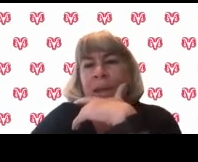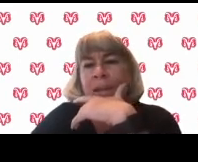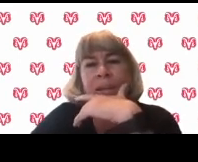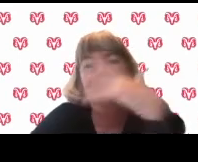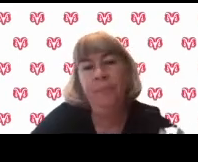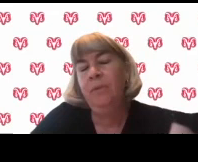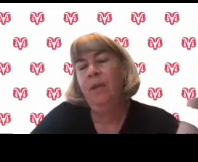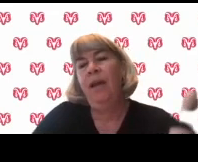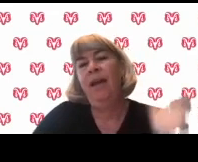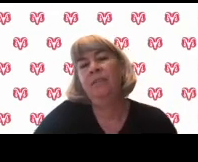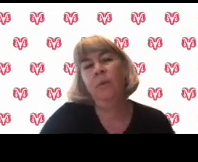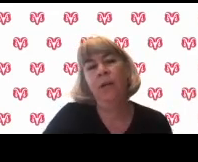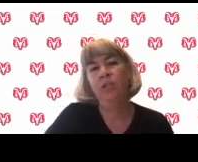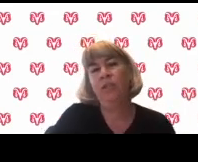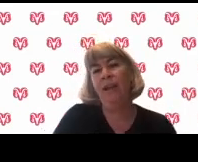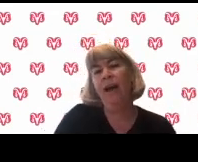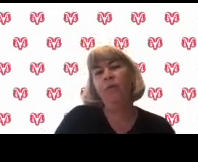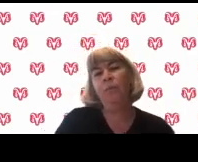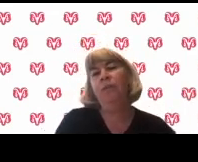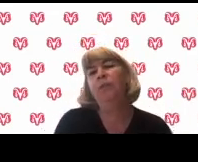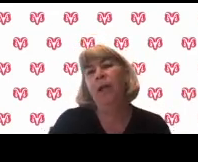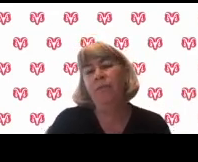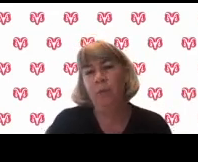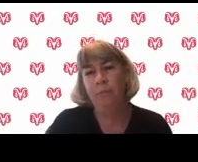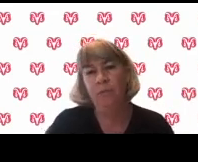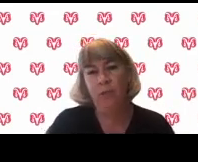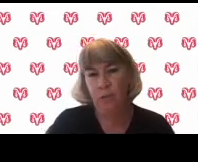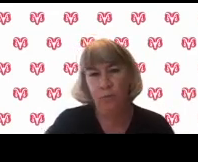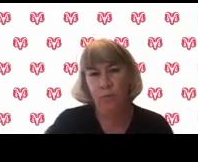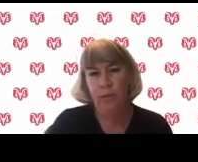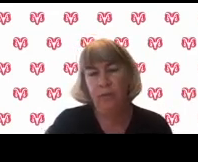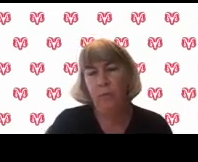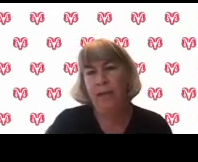and and ask the question then how can we build platforms for student voice? Right?